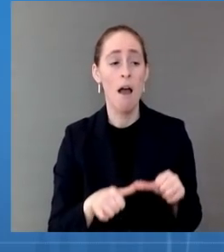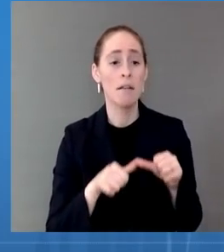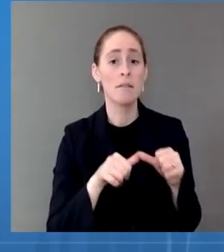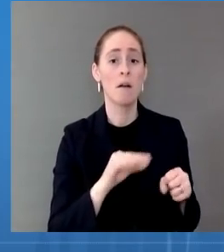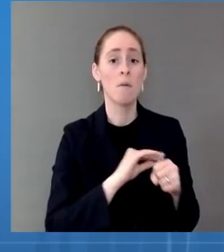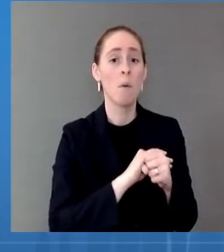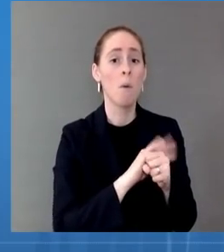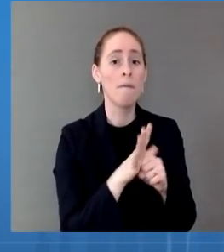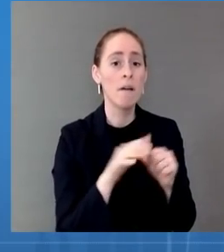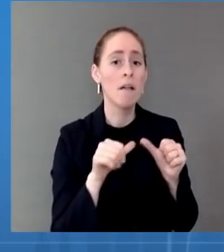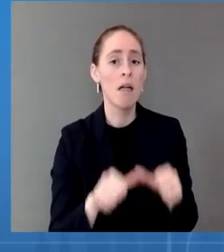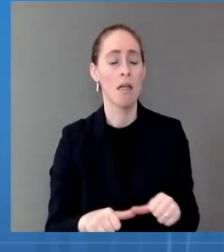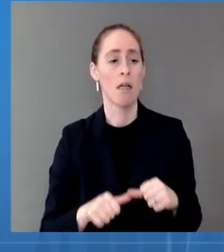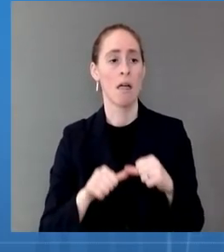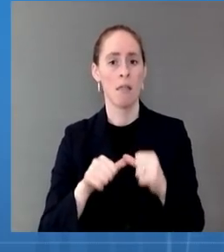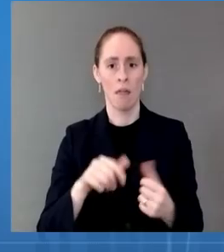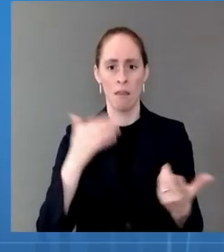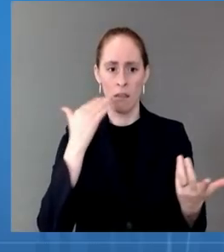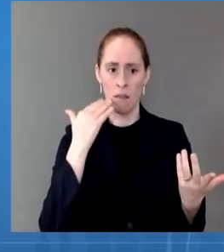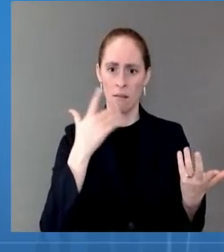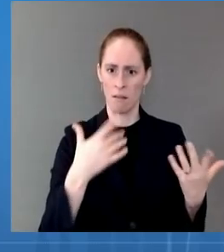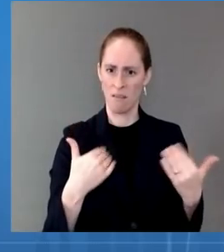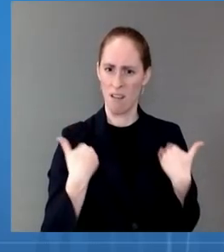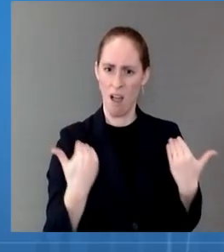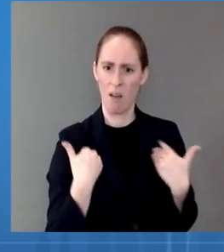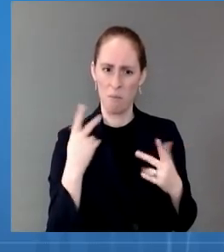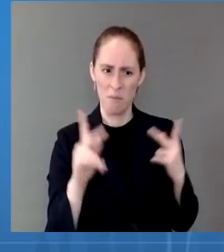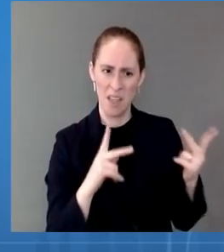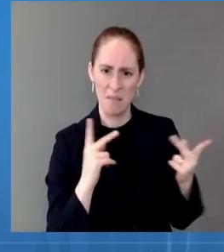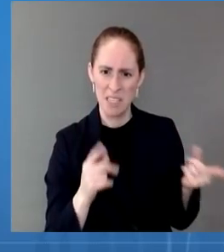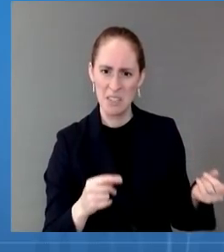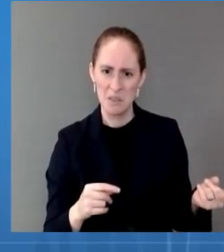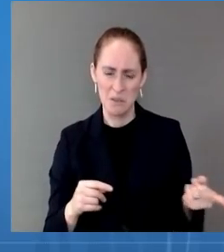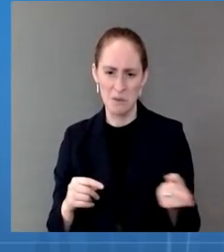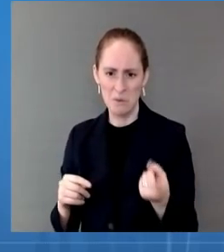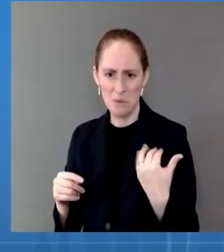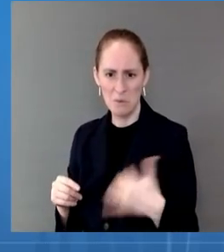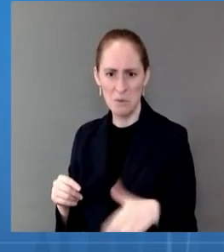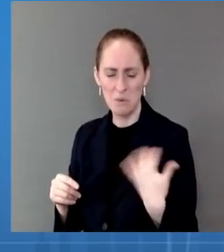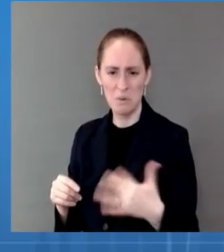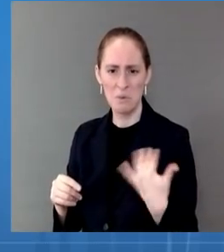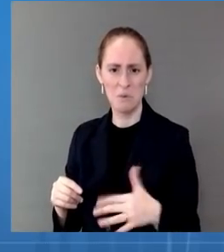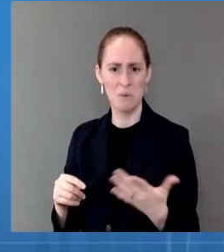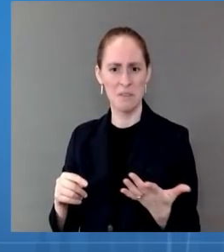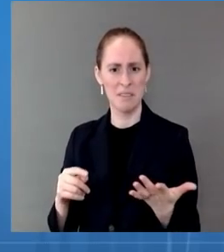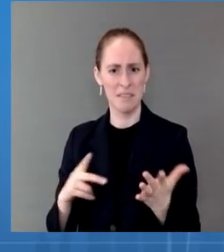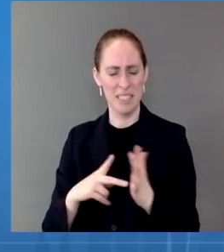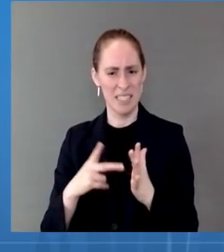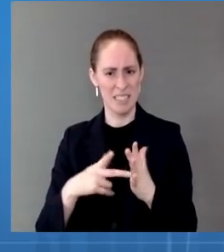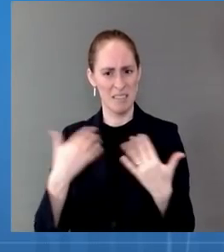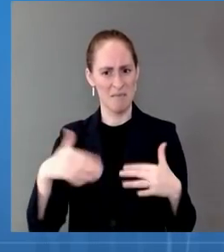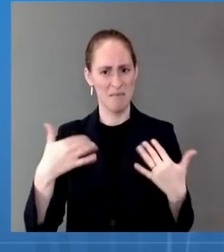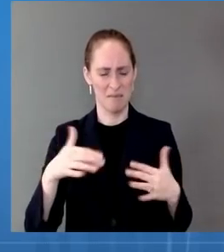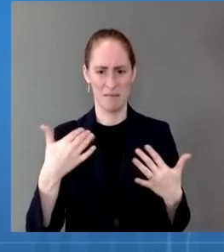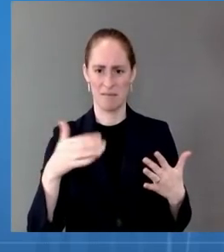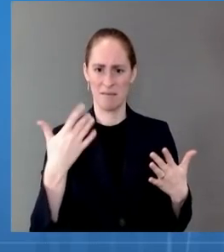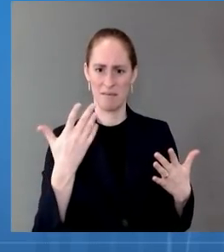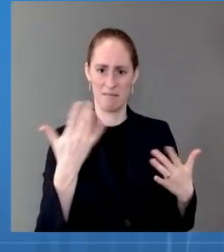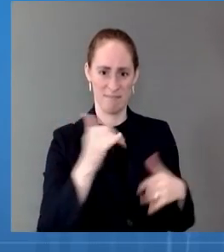Mr. Zients: Dr Walensky and then Dr Murthy. Dr. Walensky: Yeah, thank you for that question. And I'm so right now, our genomic surveillance